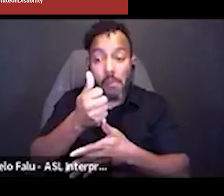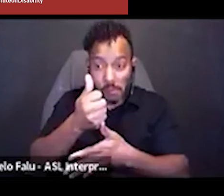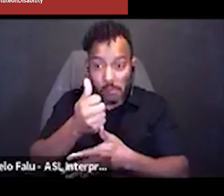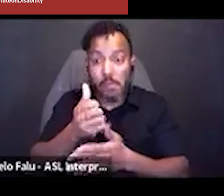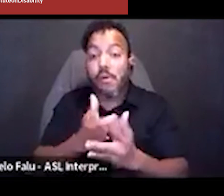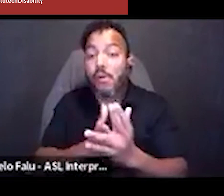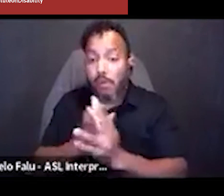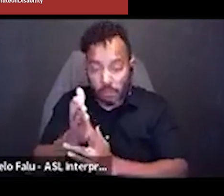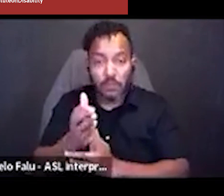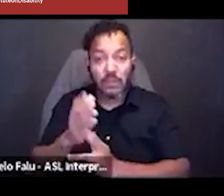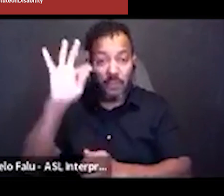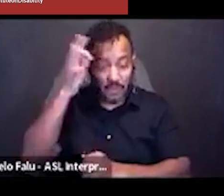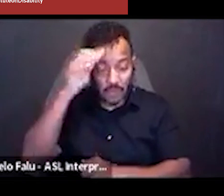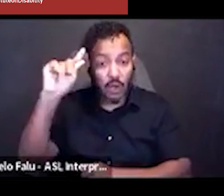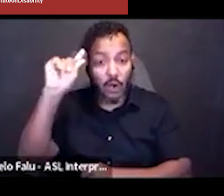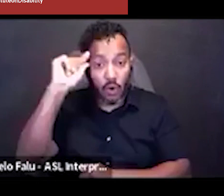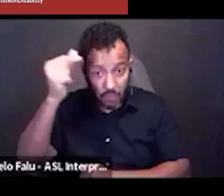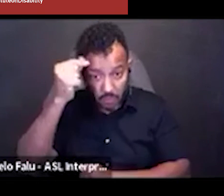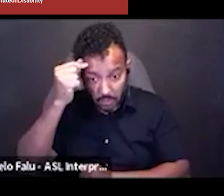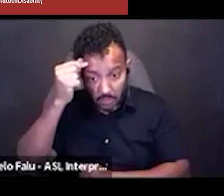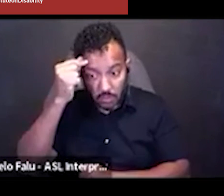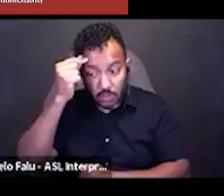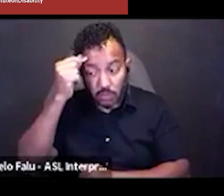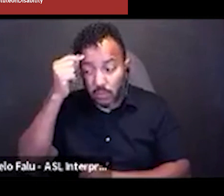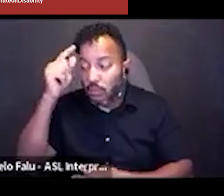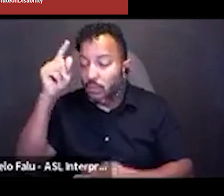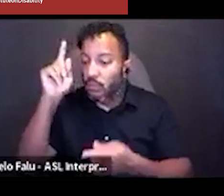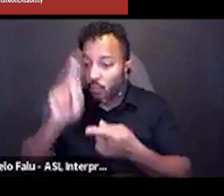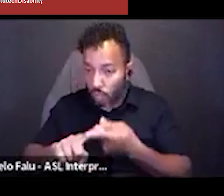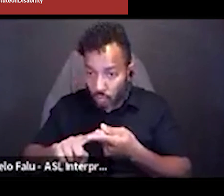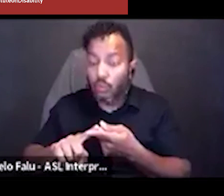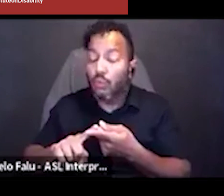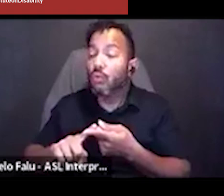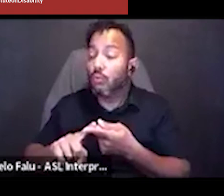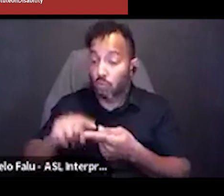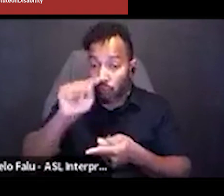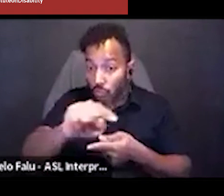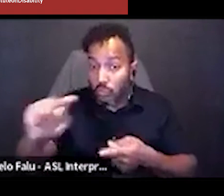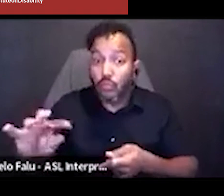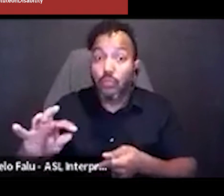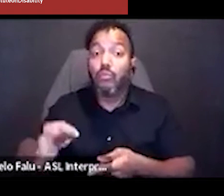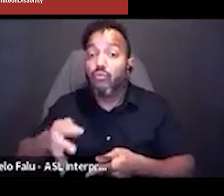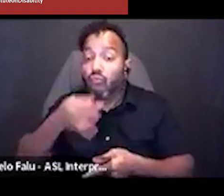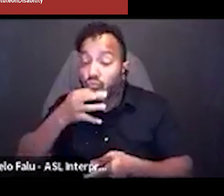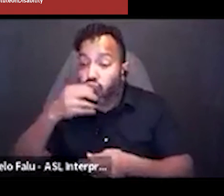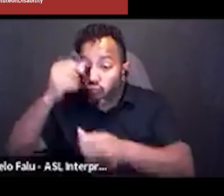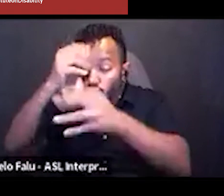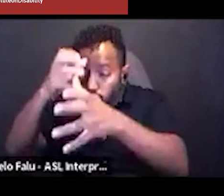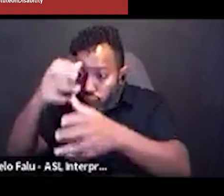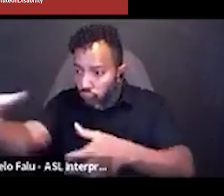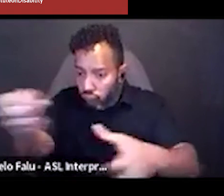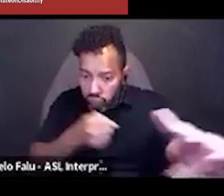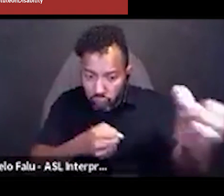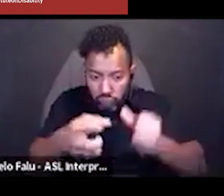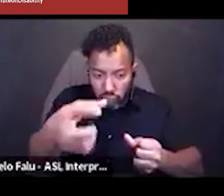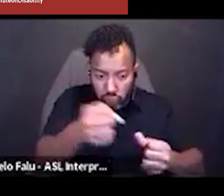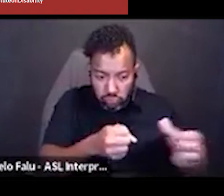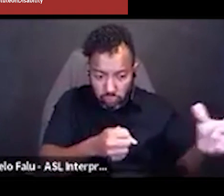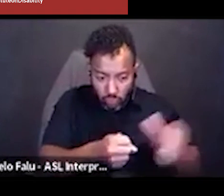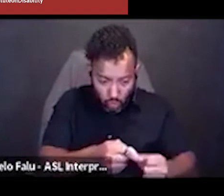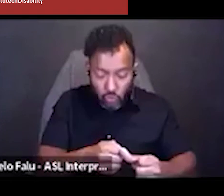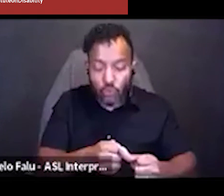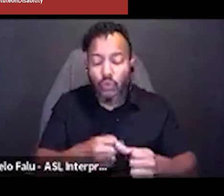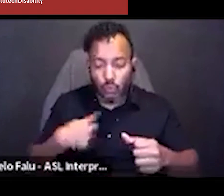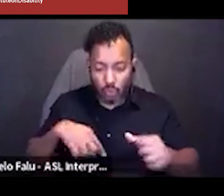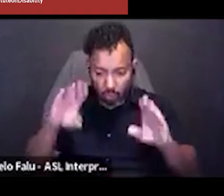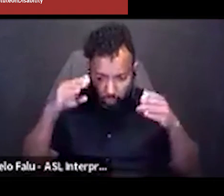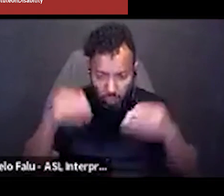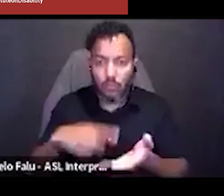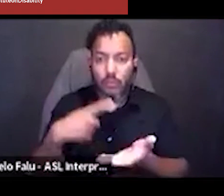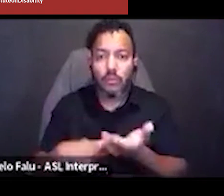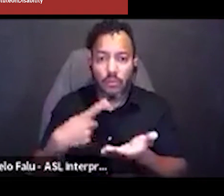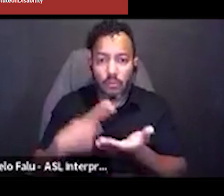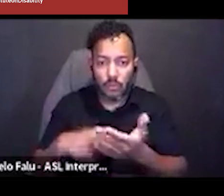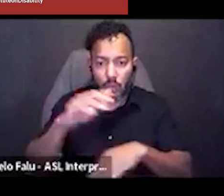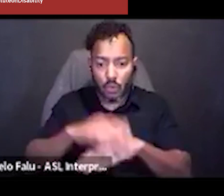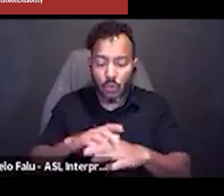government to bring the expertise that we have been focusing on developing for many,